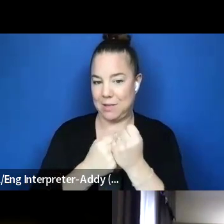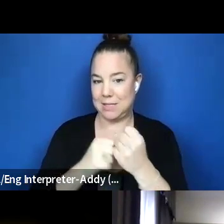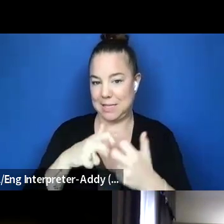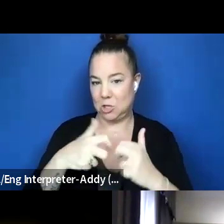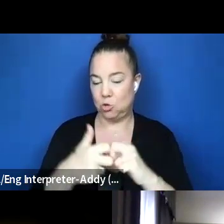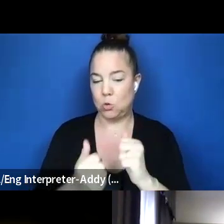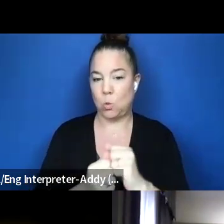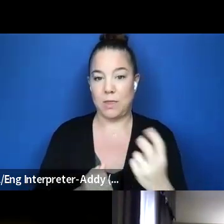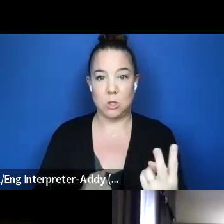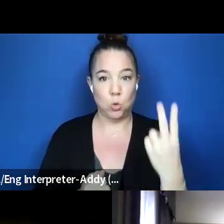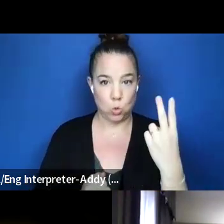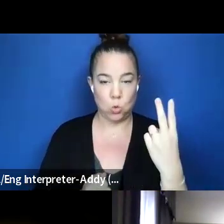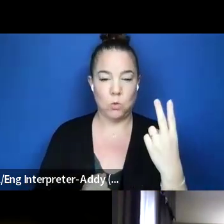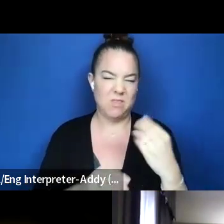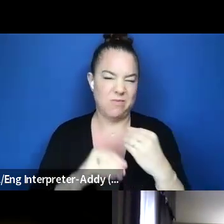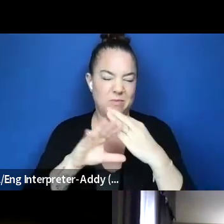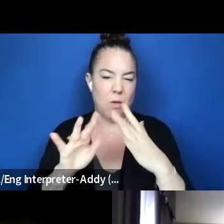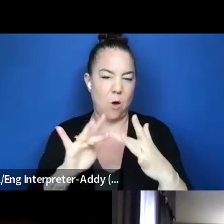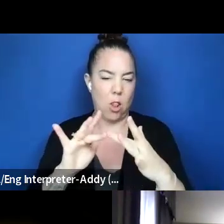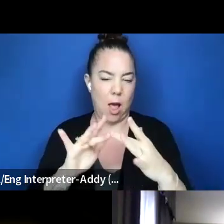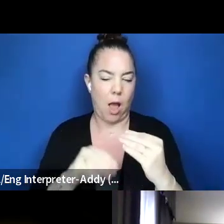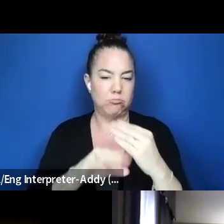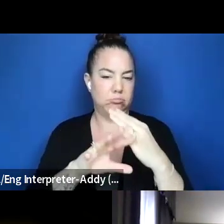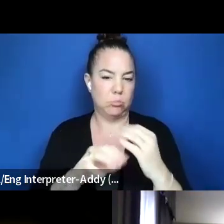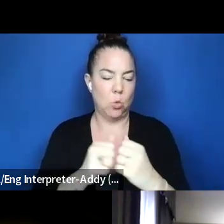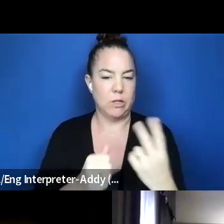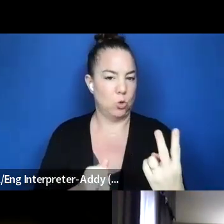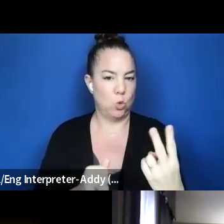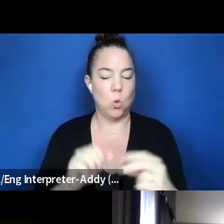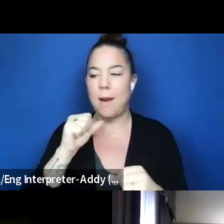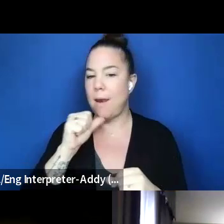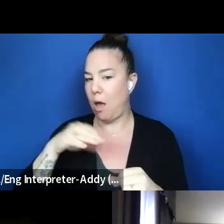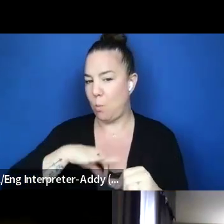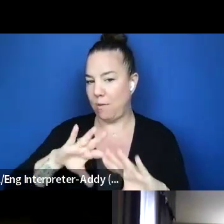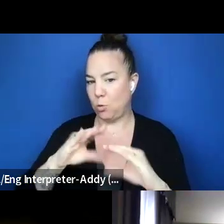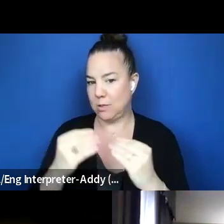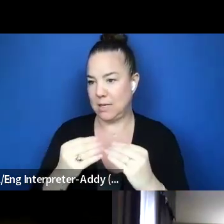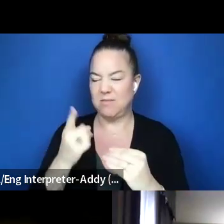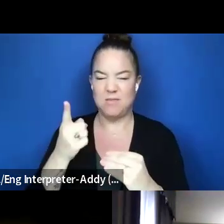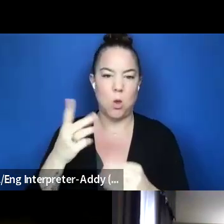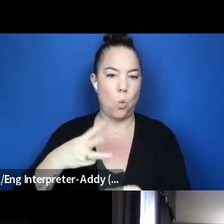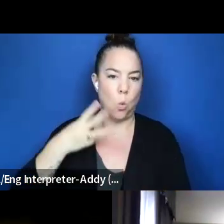Adeleigh Belyeu: virtually with 2 organizations. Adeleigh Belyeu: nonprofit organizations up in the Washington State area.